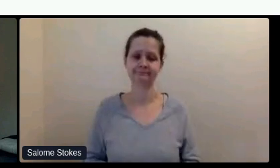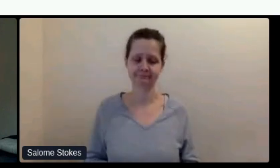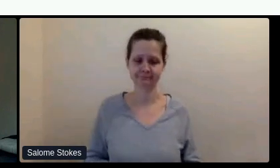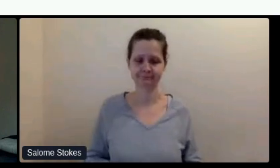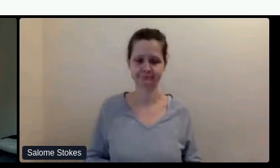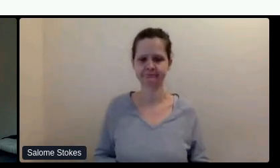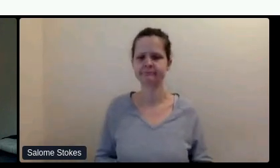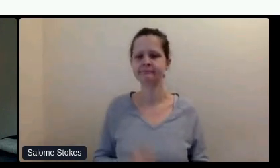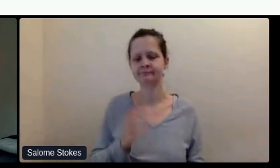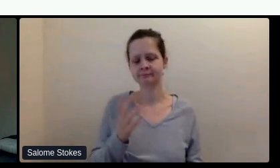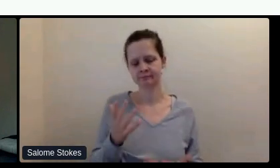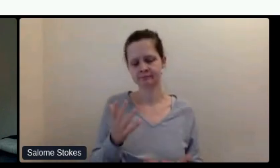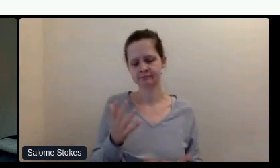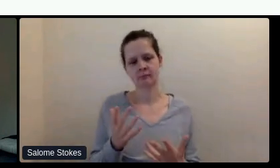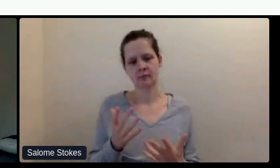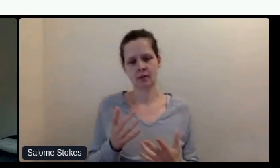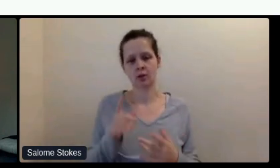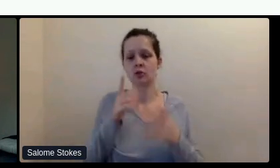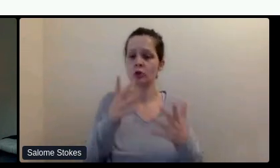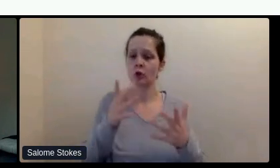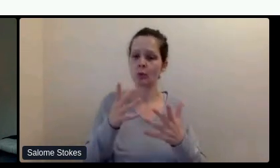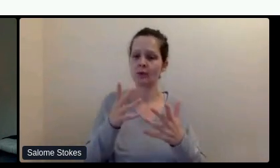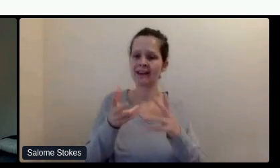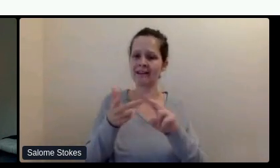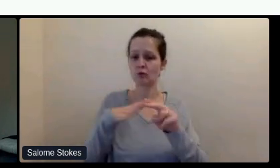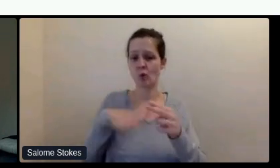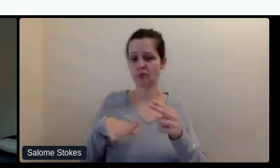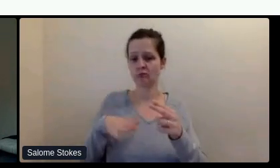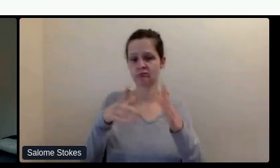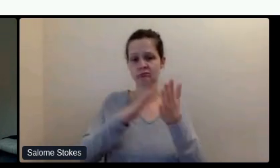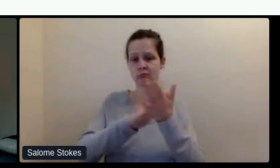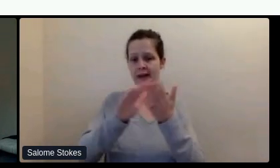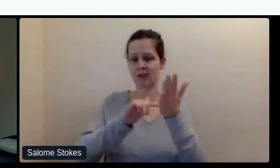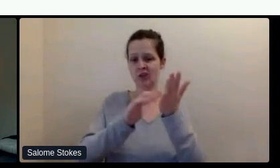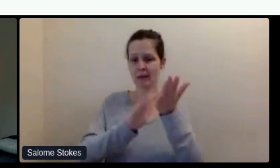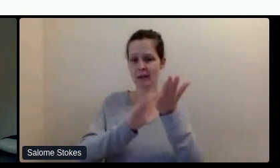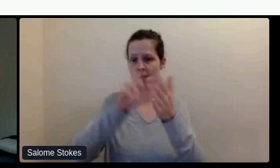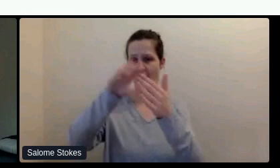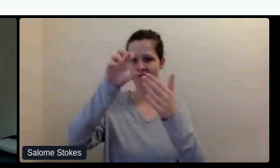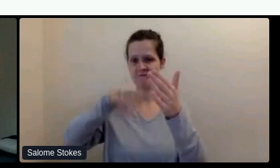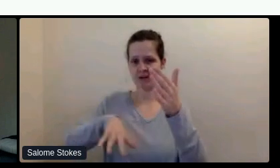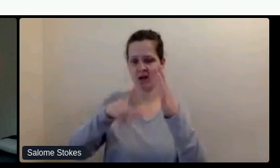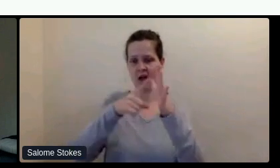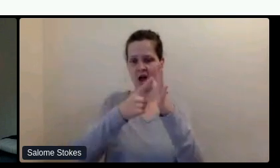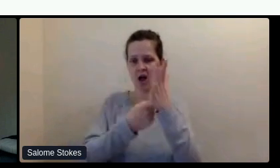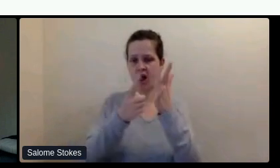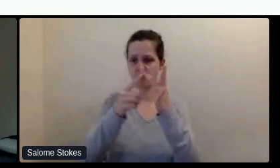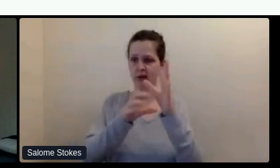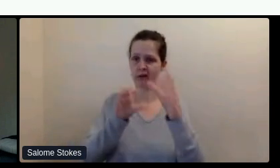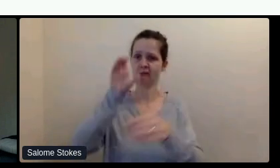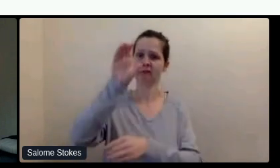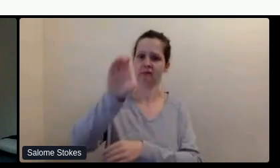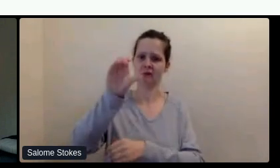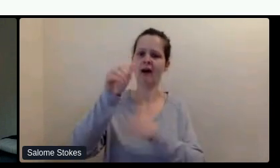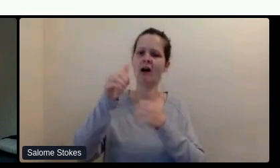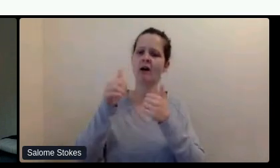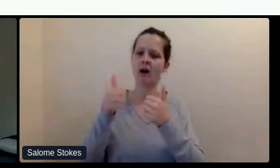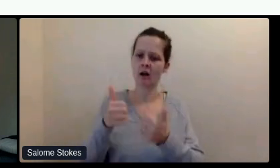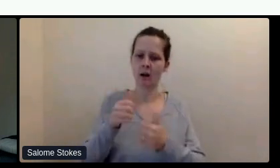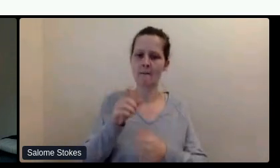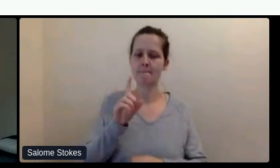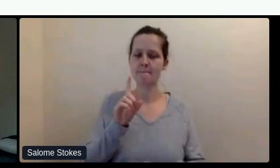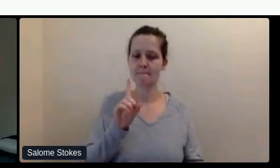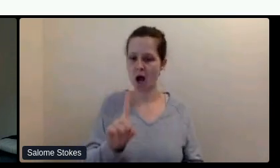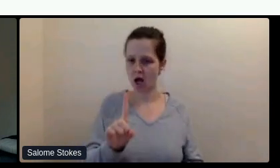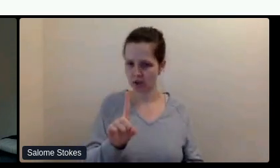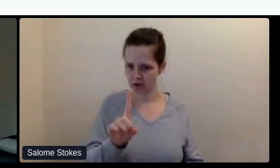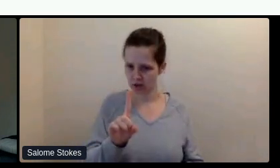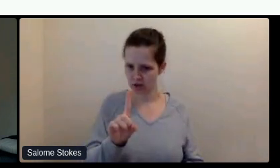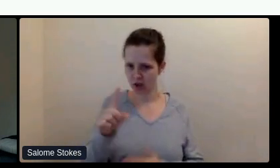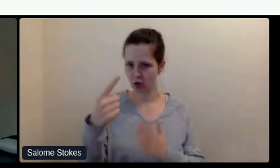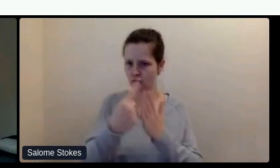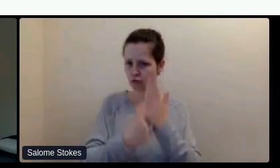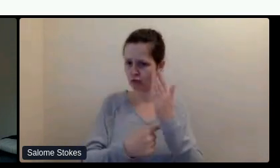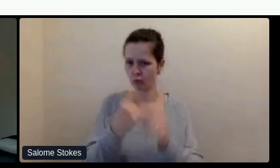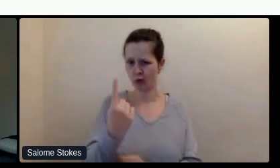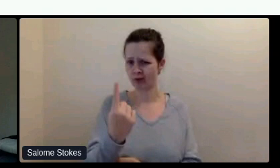Aria as a replacement for normal HTML obviously as as we say rule one of Aria is don't use Aria